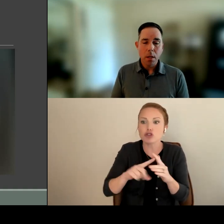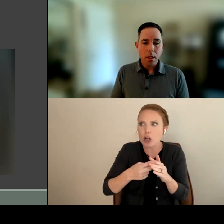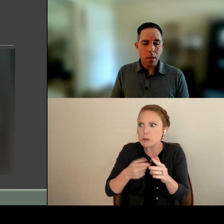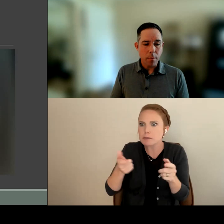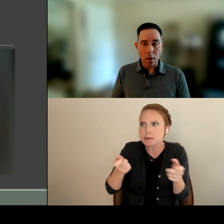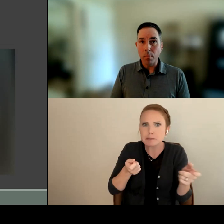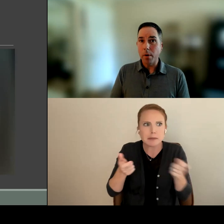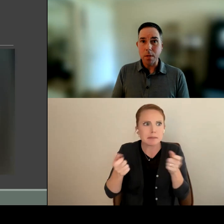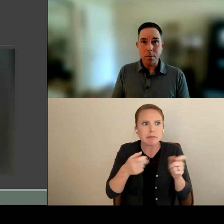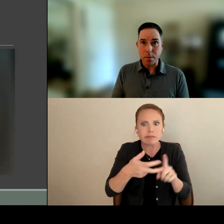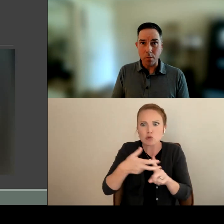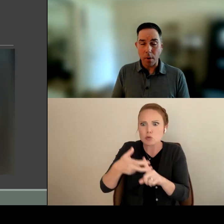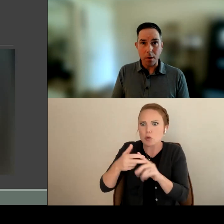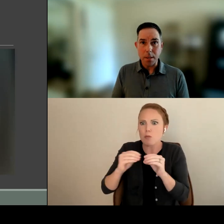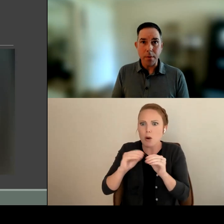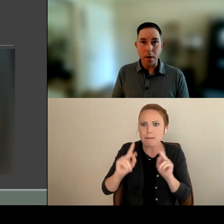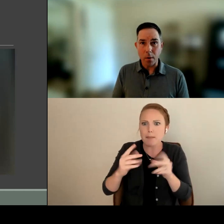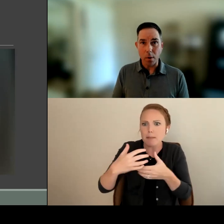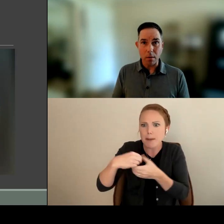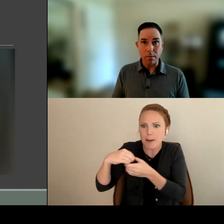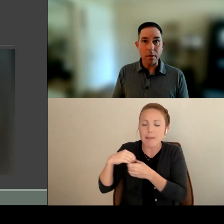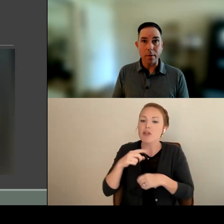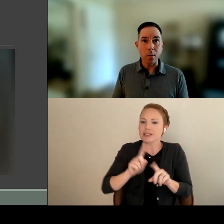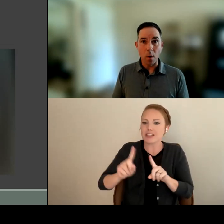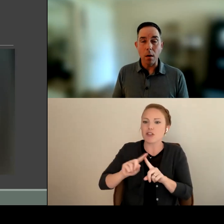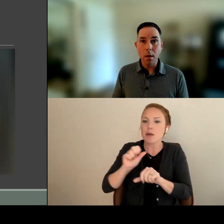There are employee resource group models that are working very, very well.